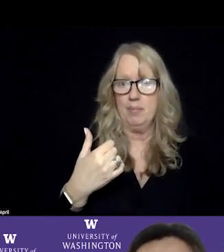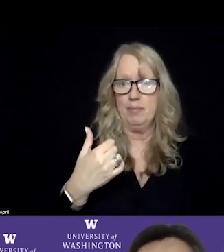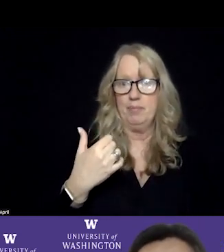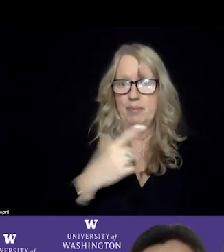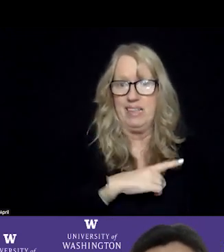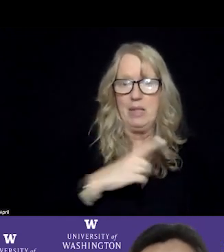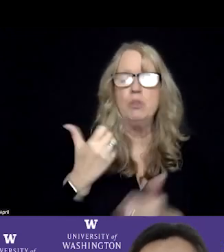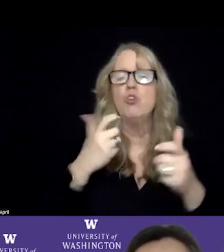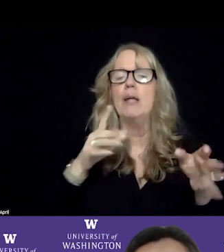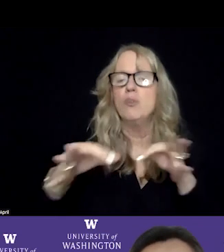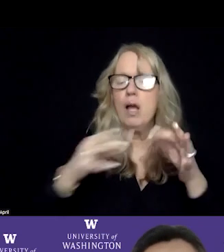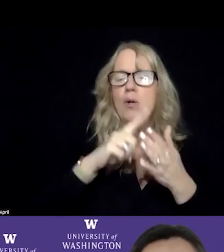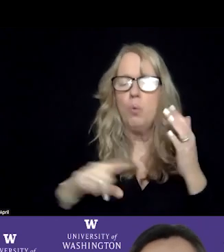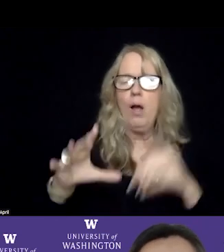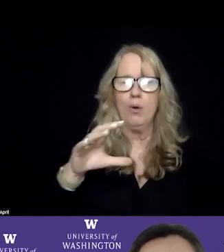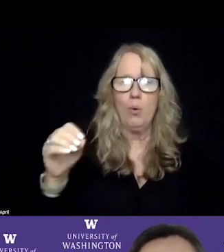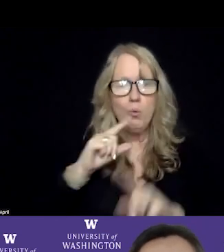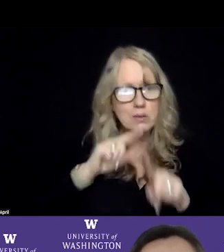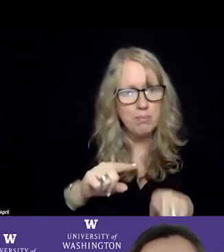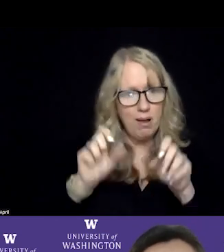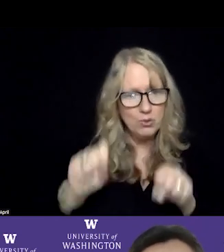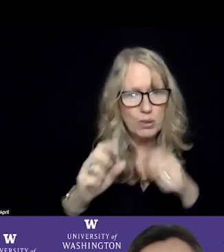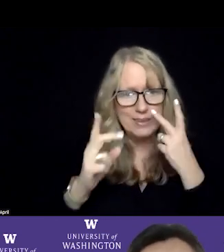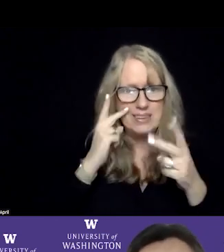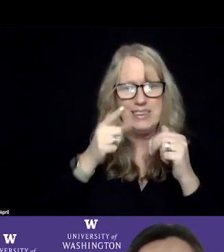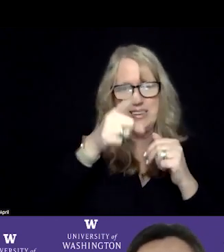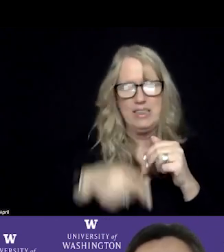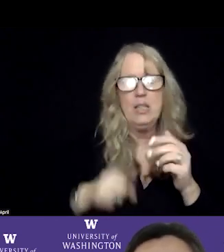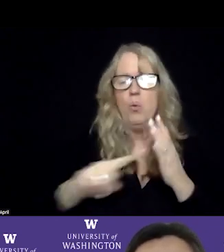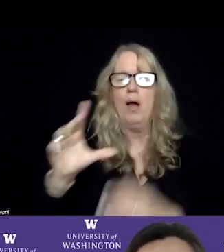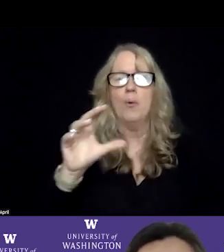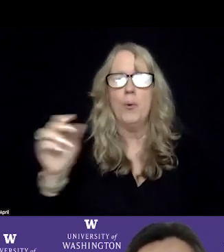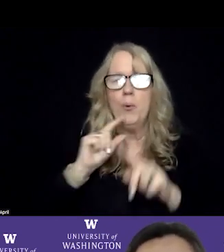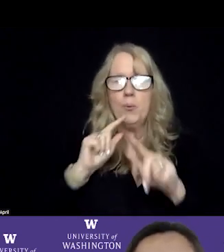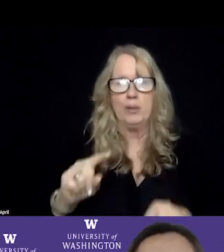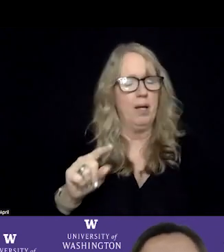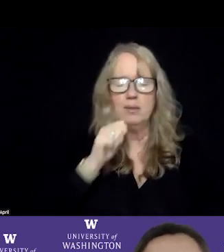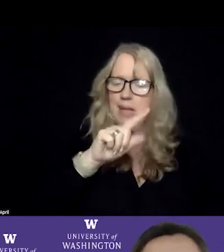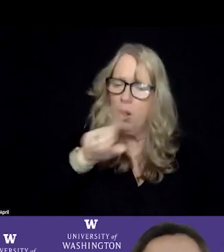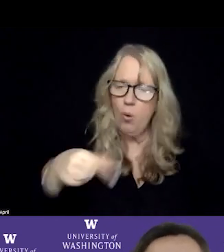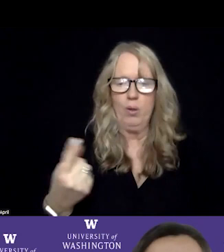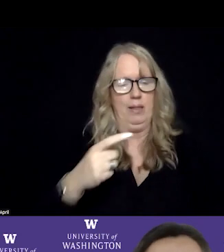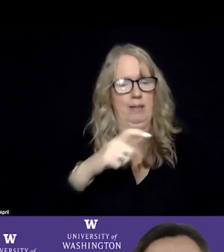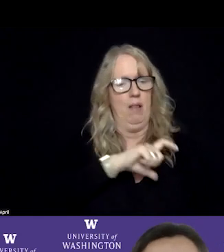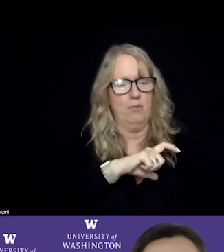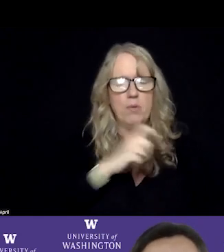CO-RESPONSE IS. WHAT YOU CAN SEE IS THAT WE ARE TALKING ABOUT P THAT IT IS NOT ONLY LAW ENFORCE PREMEDITATE BY THE WAY, A LOT OF THE CO-RESPONSE